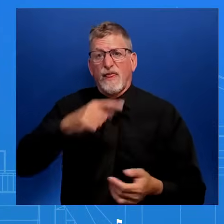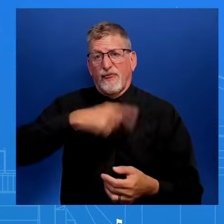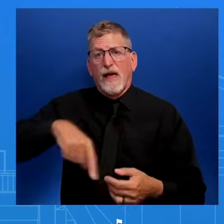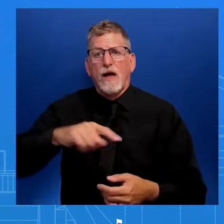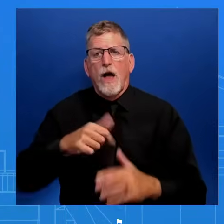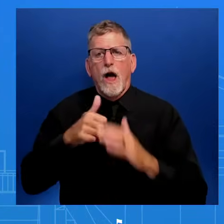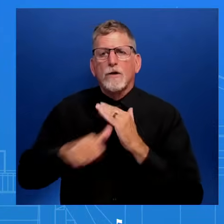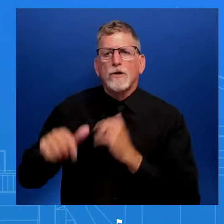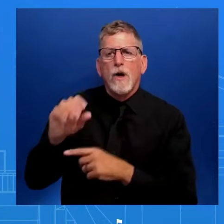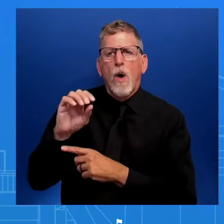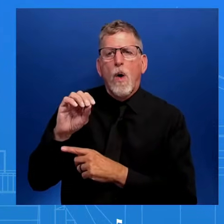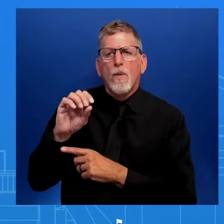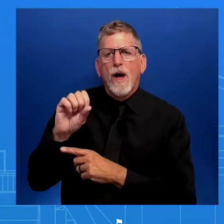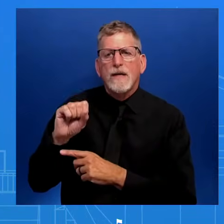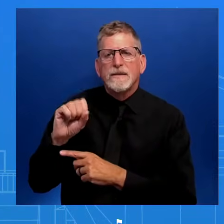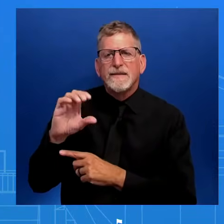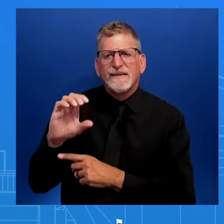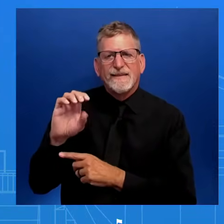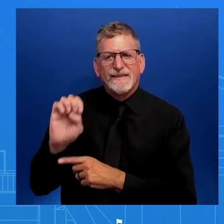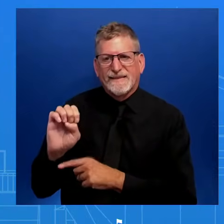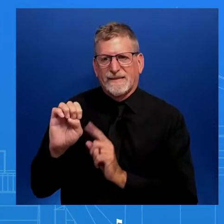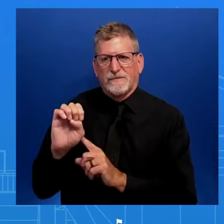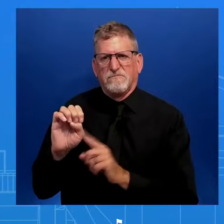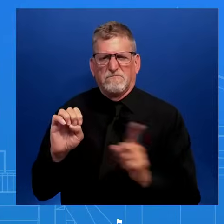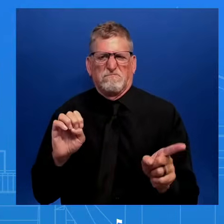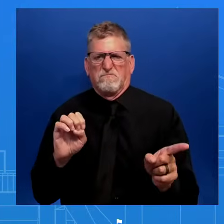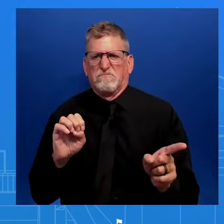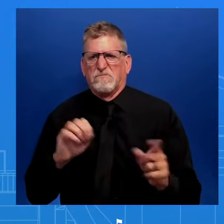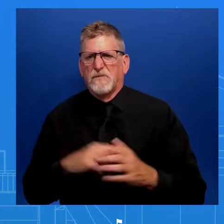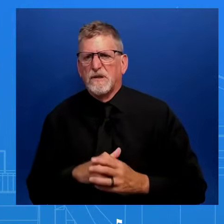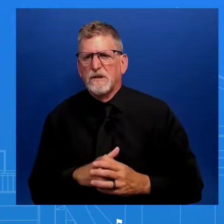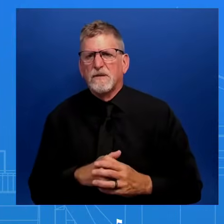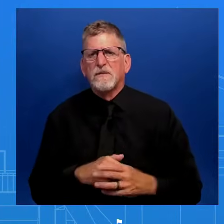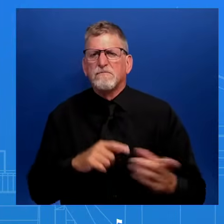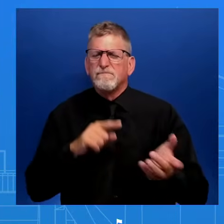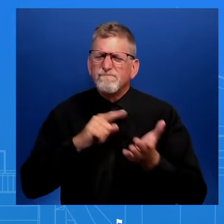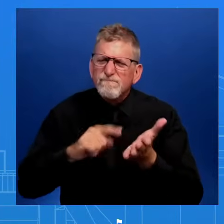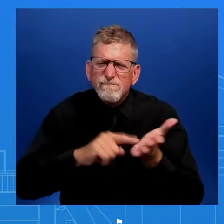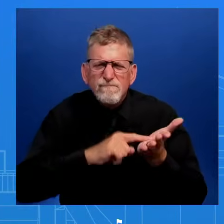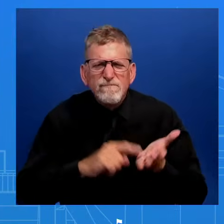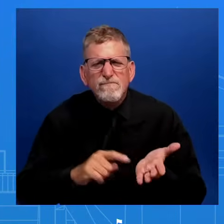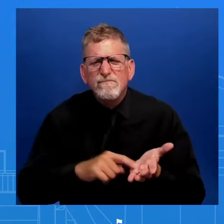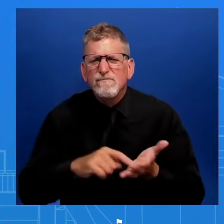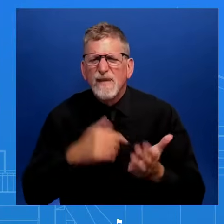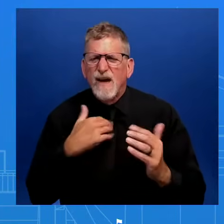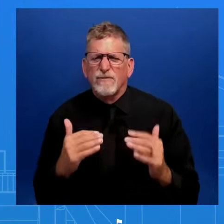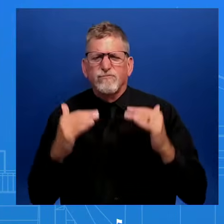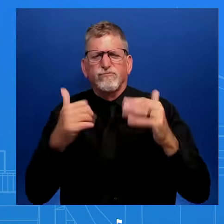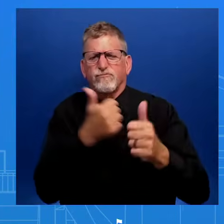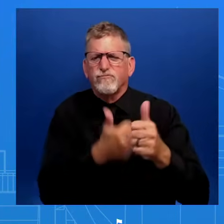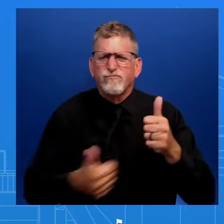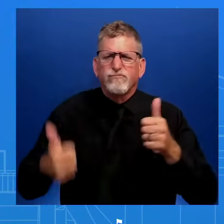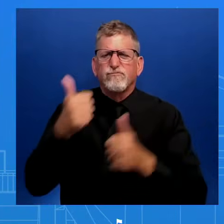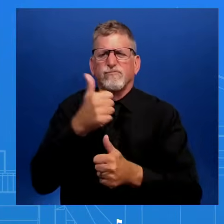Is he going to be attending anything else besides that Auburn Manufacturing? Ms. Jean-Pierre: So, we're going to have a call later today to kind of preview the visit,